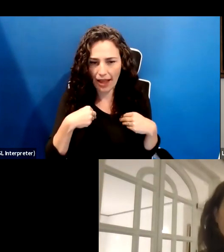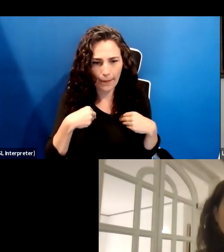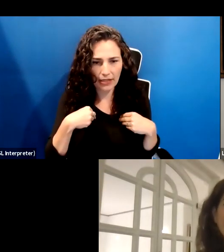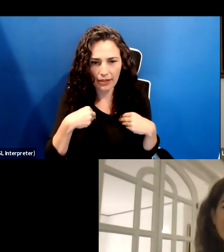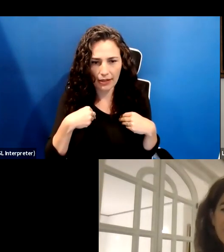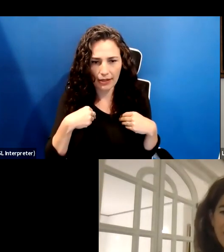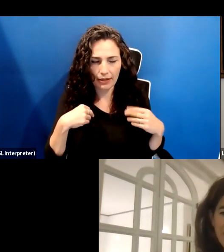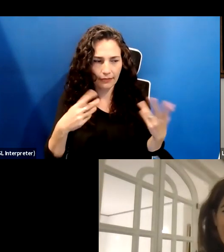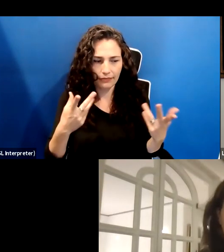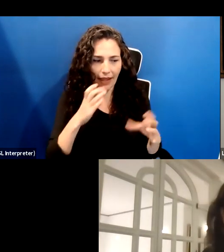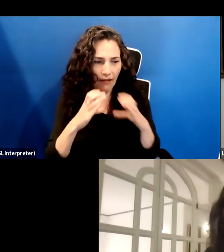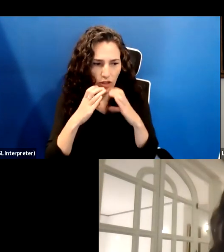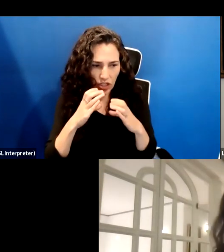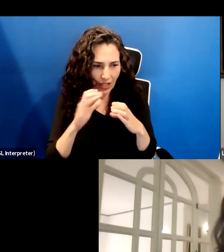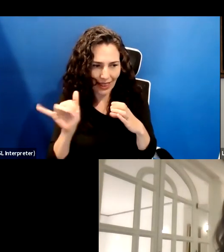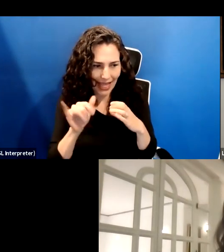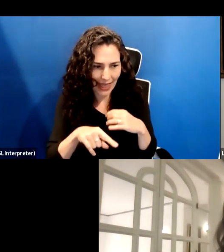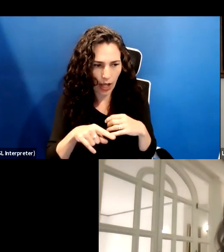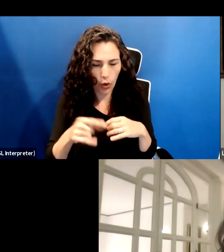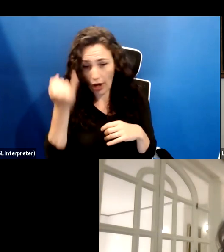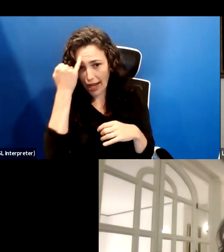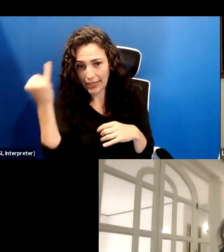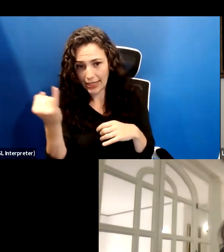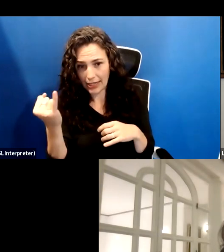or ideas like that, unless you have been